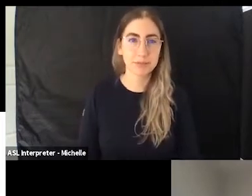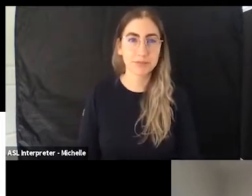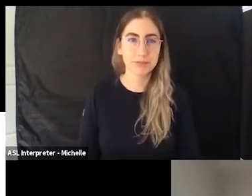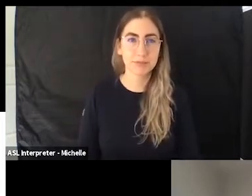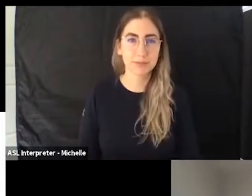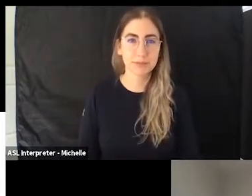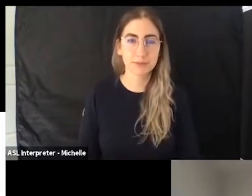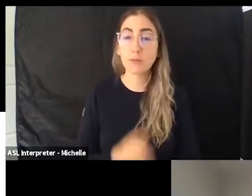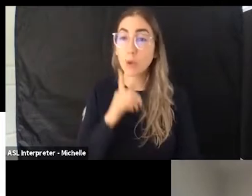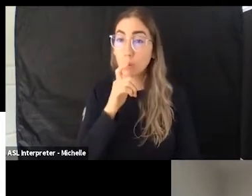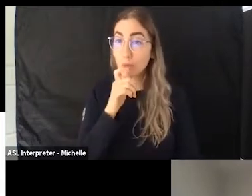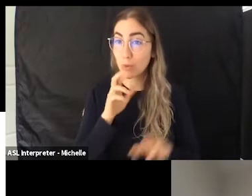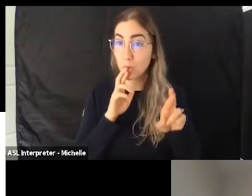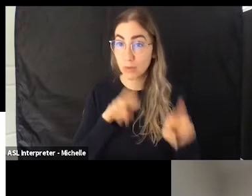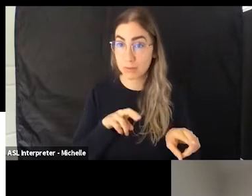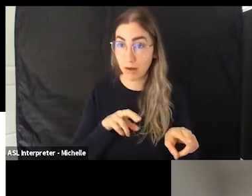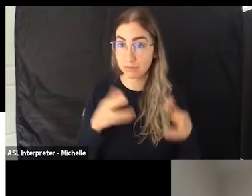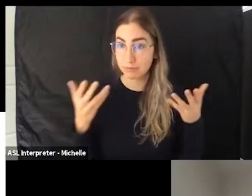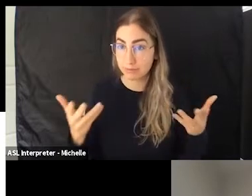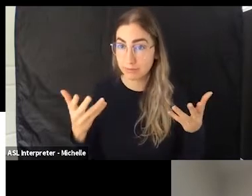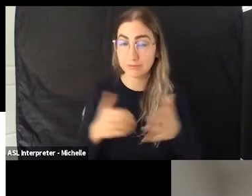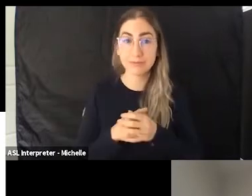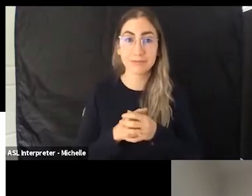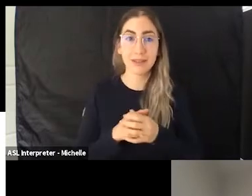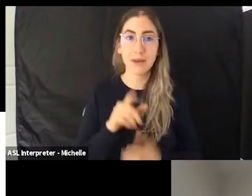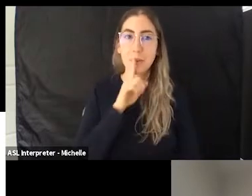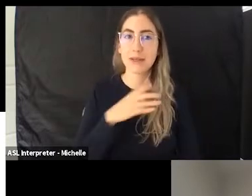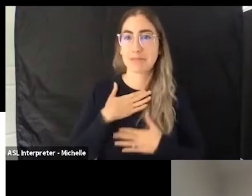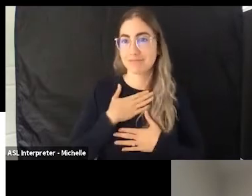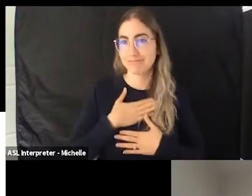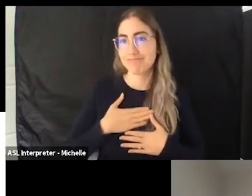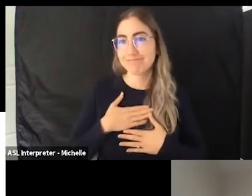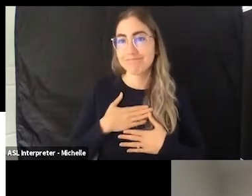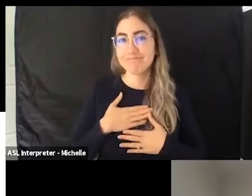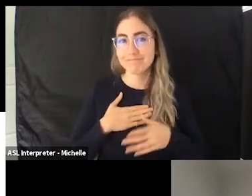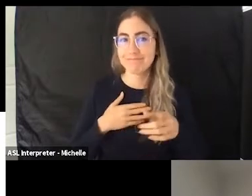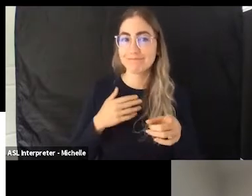IN TERMS OF WHO RESPONDED, WELL, WE WERE SO PLEASE IN TERMS OF WHO RESPONDED, WELL, WE WERE SO PLEASED TO SEE THE RESPONSE TO THIS SURVEY. ED TO SEE THE RESPONSE TO THIS SURVEY. IN